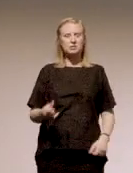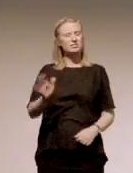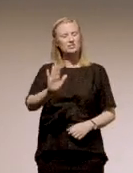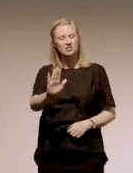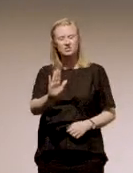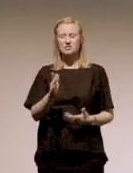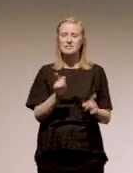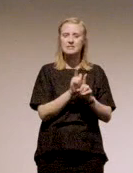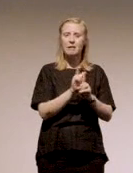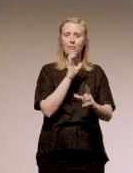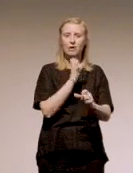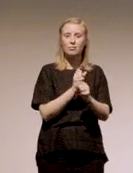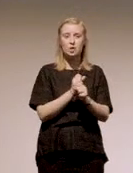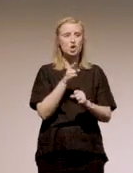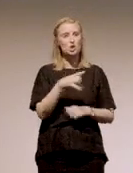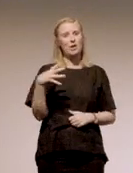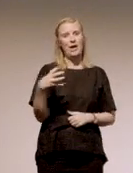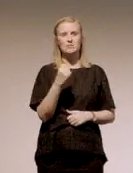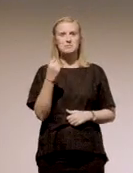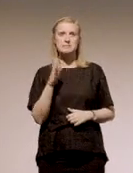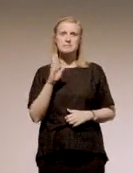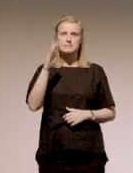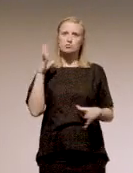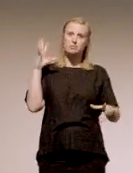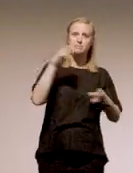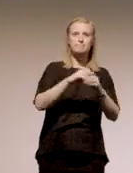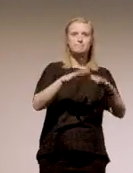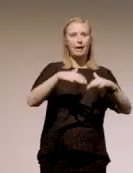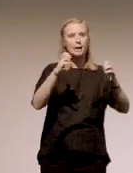parliament or be a sitting member to actually be shaping the way the government works.